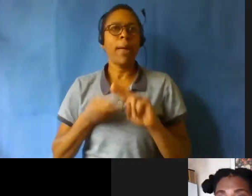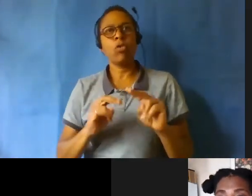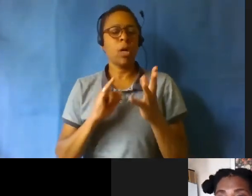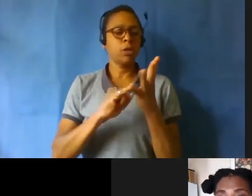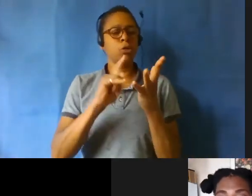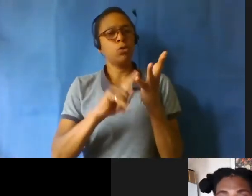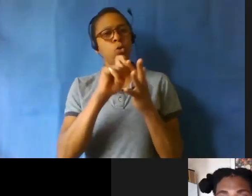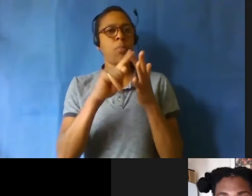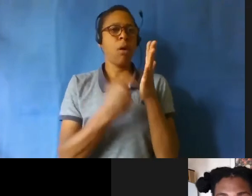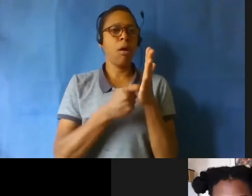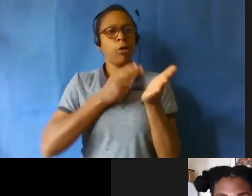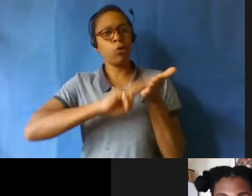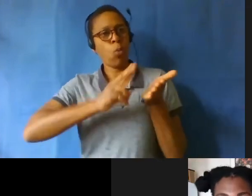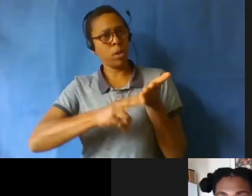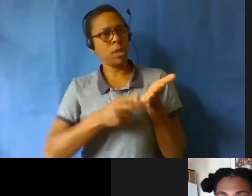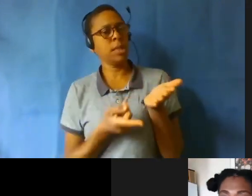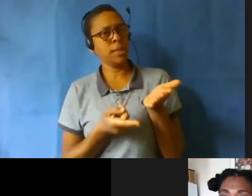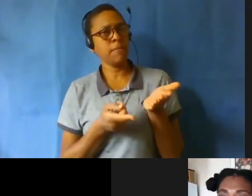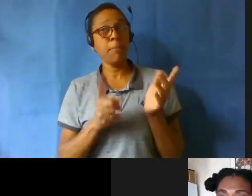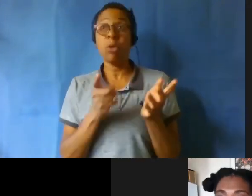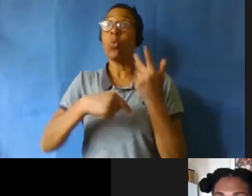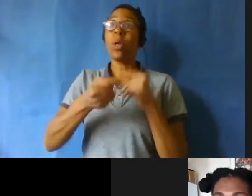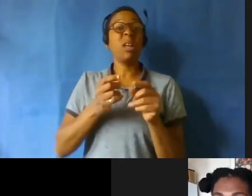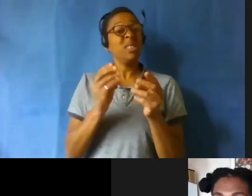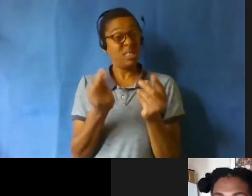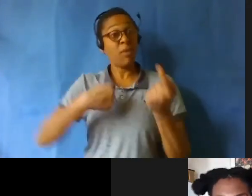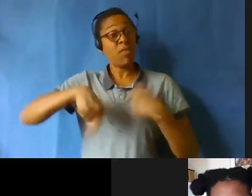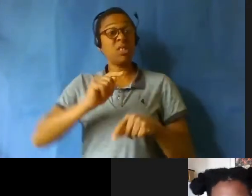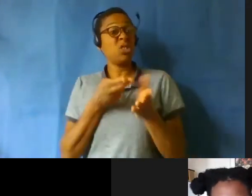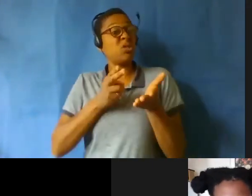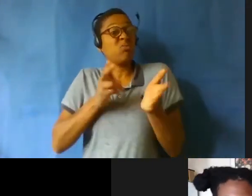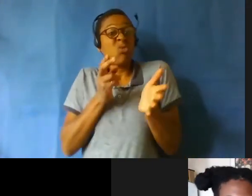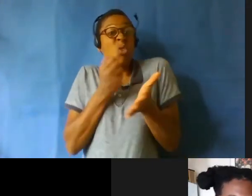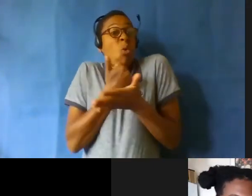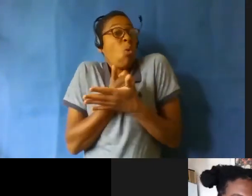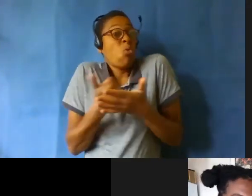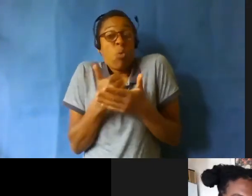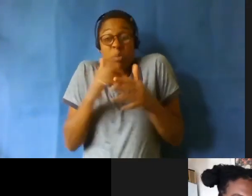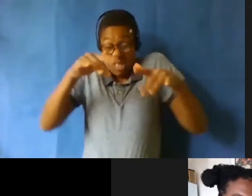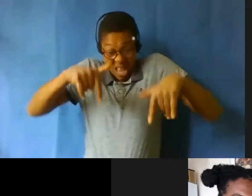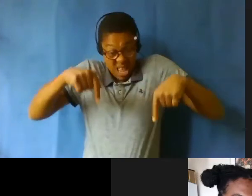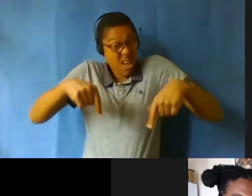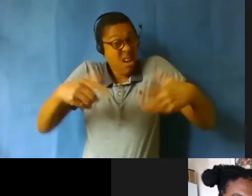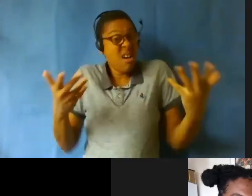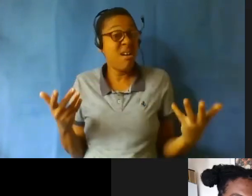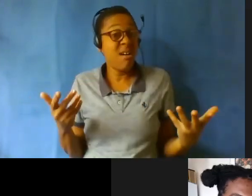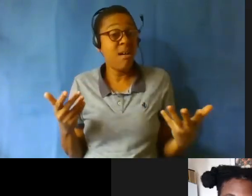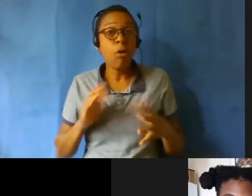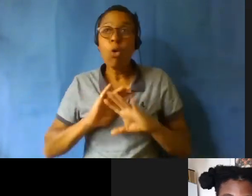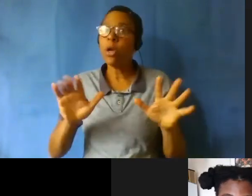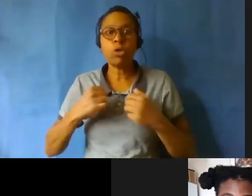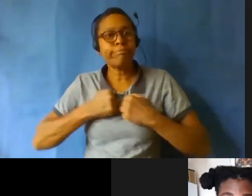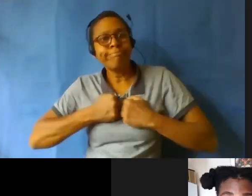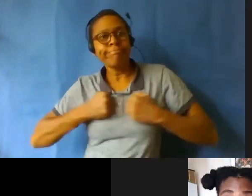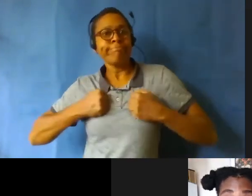as being it has heavy effects on not just your medical outcomes but your